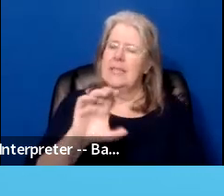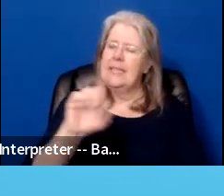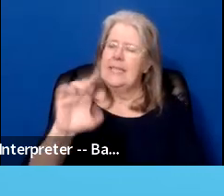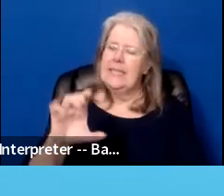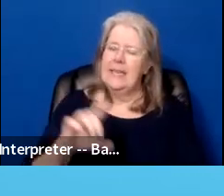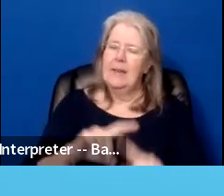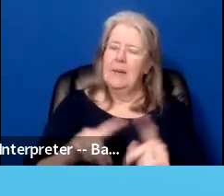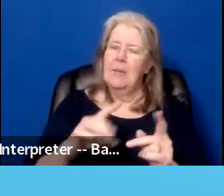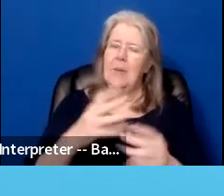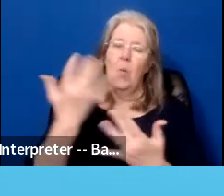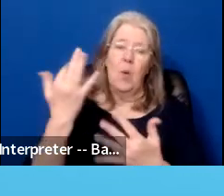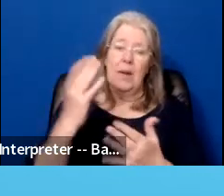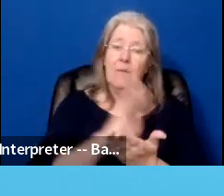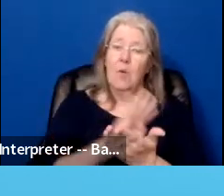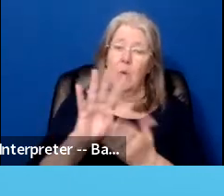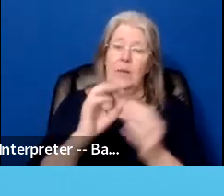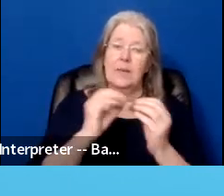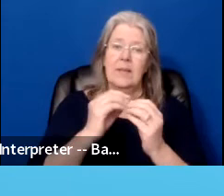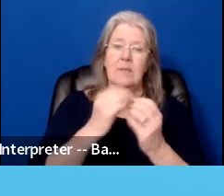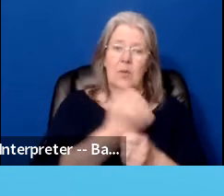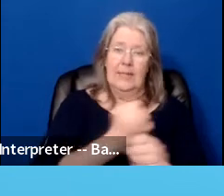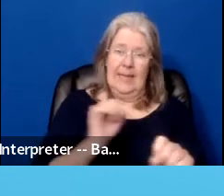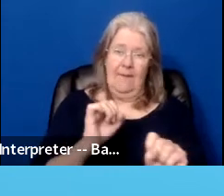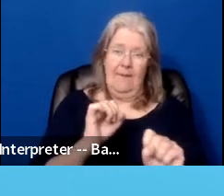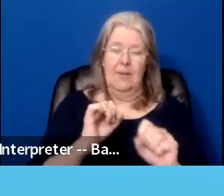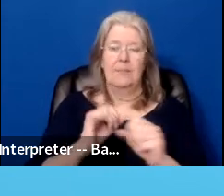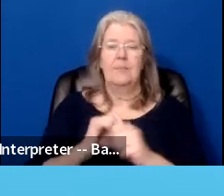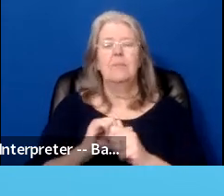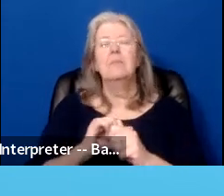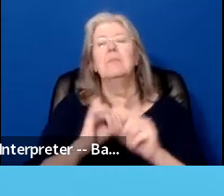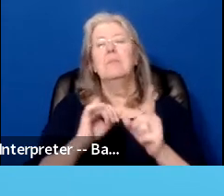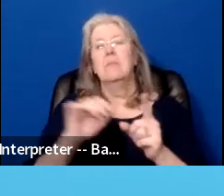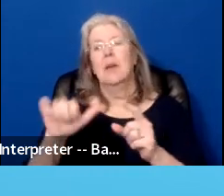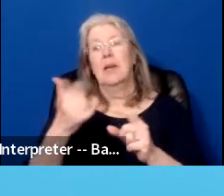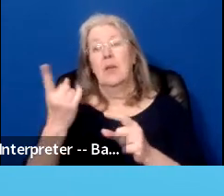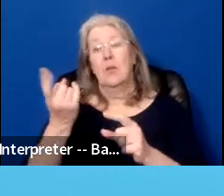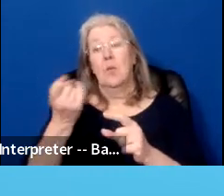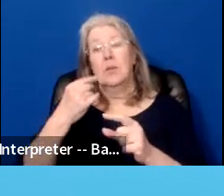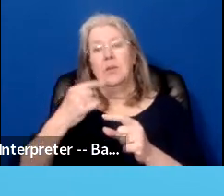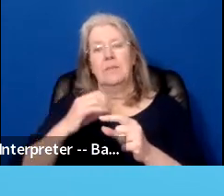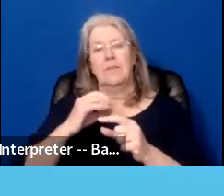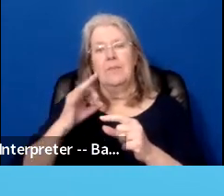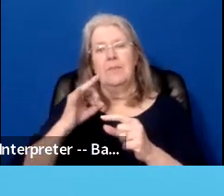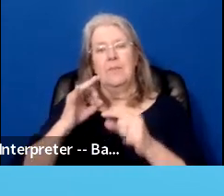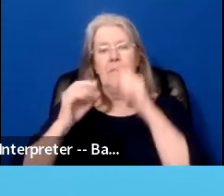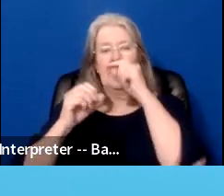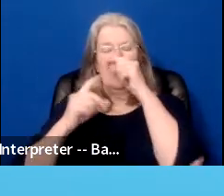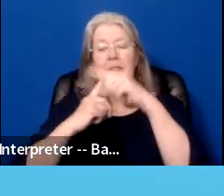Matt: Great. Here's another one, is a positive person does two COVID tests